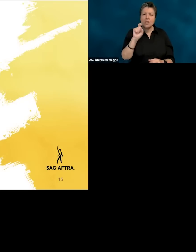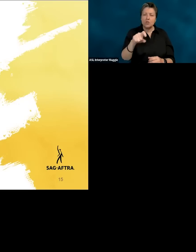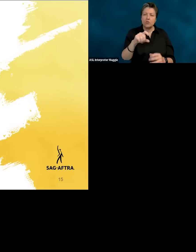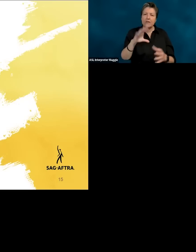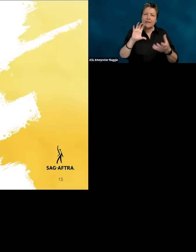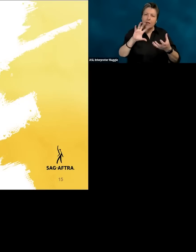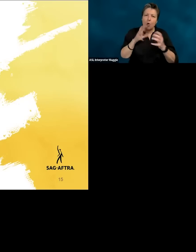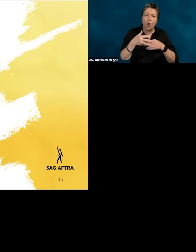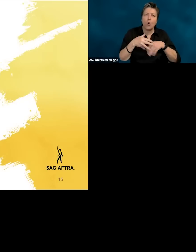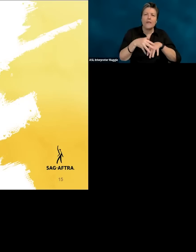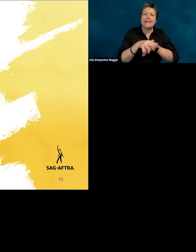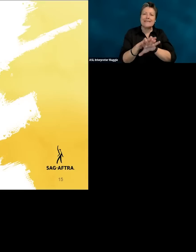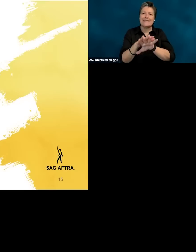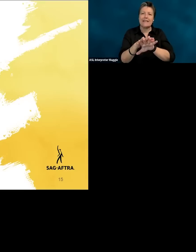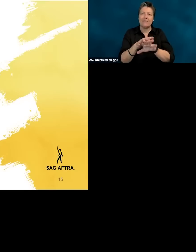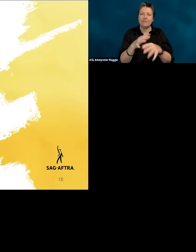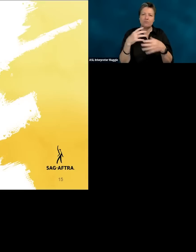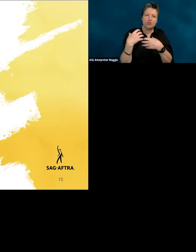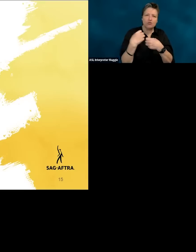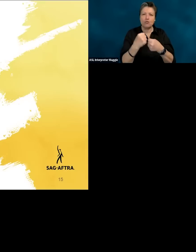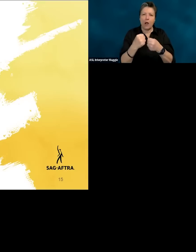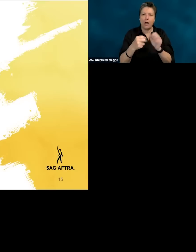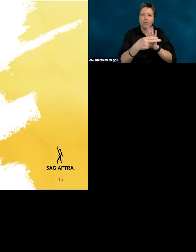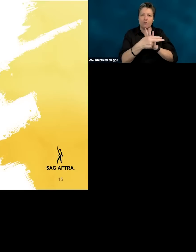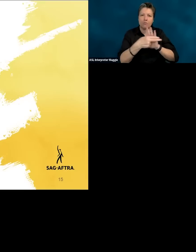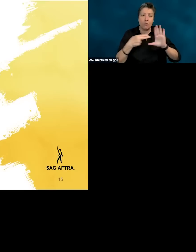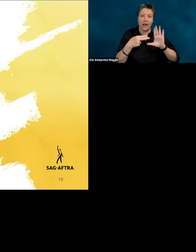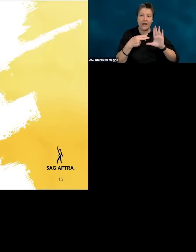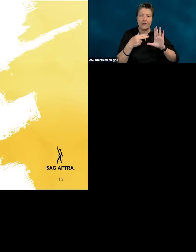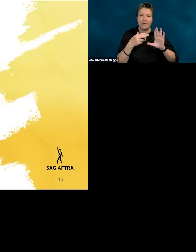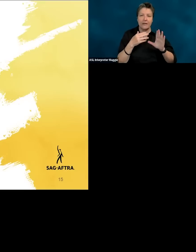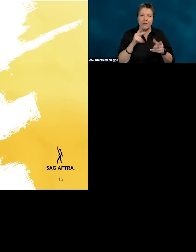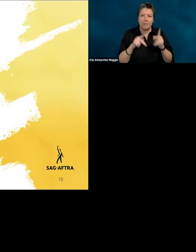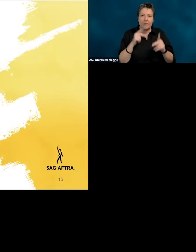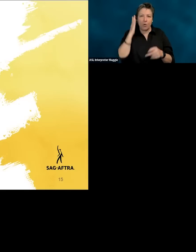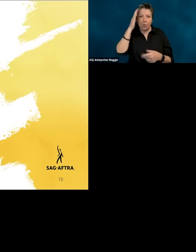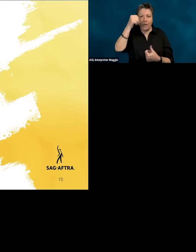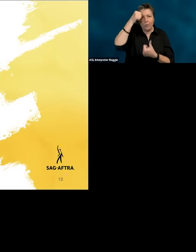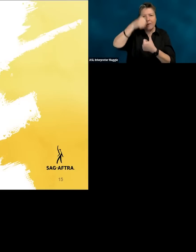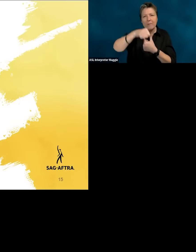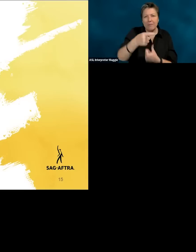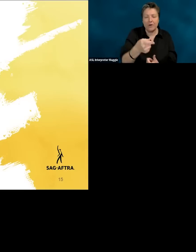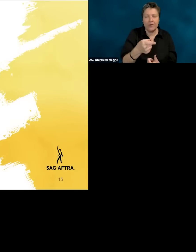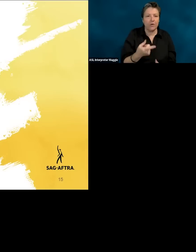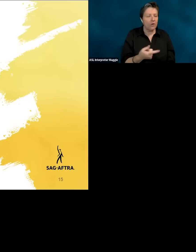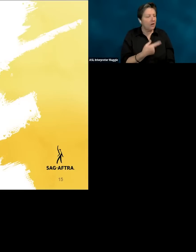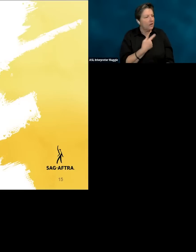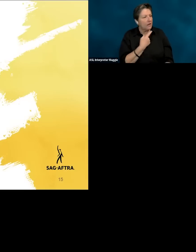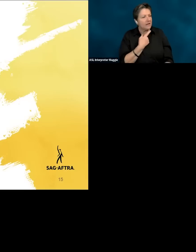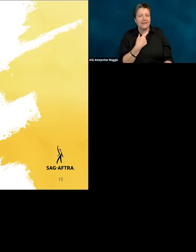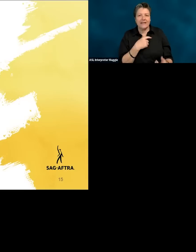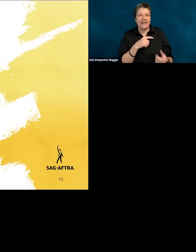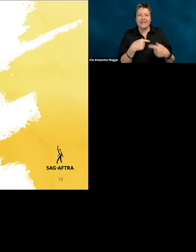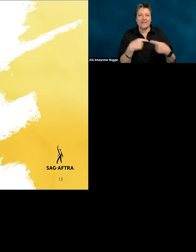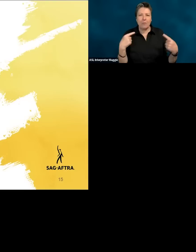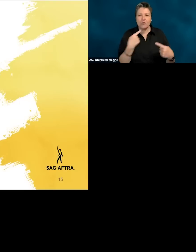because a strong cohesive brand is what makes you memorable as opposed to you saying, "Hey, look at me, I do everything."